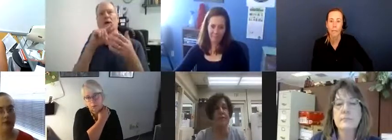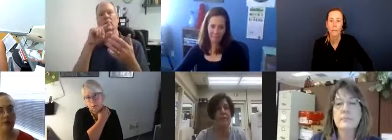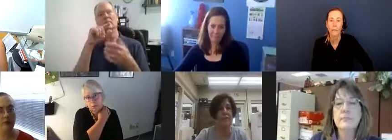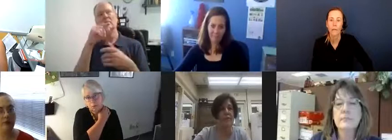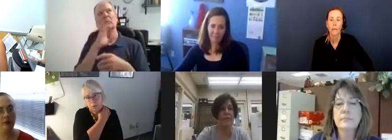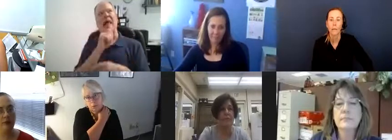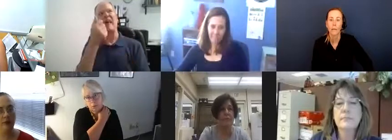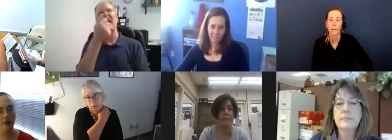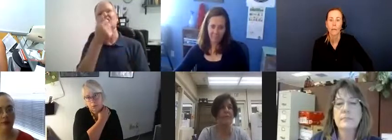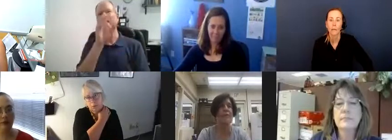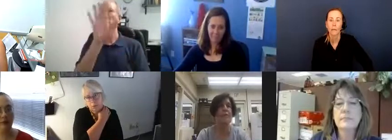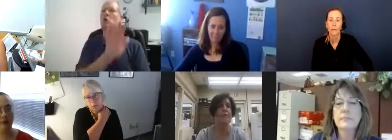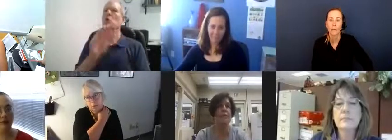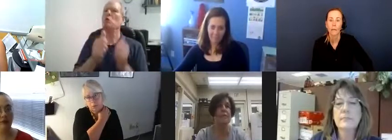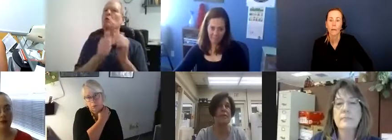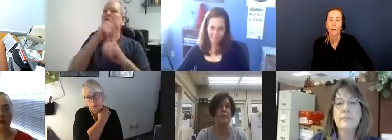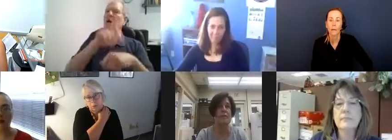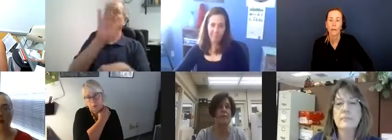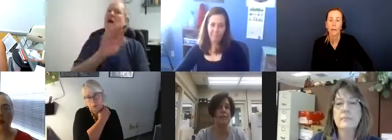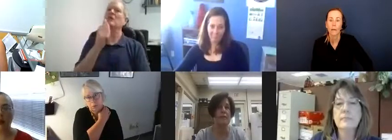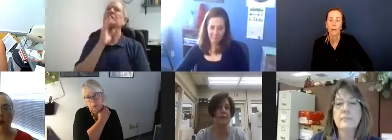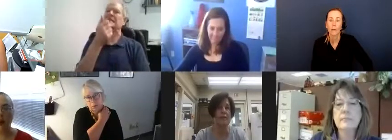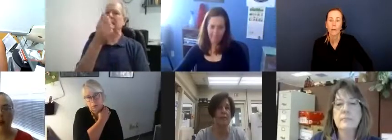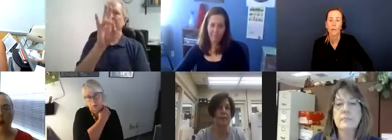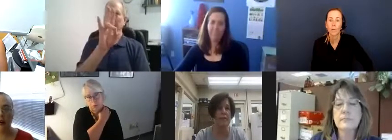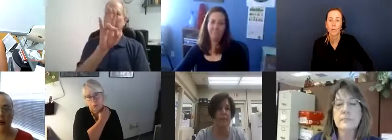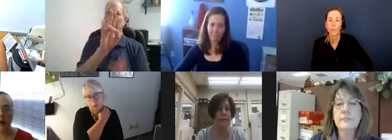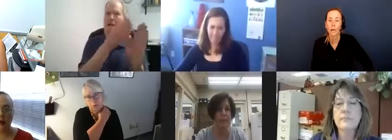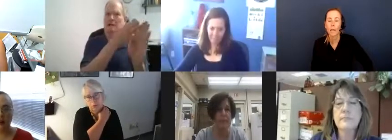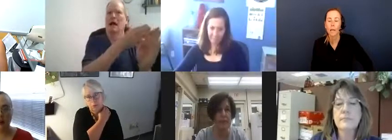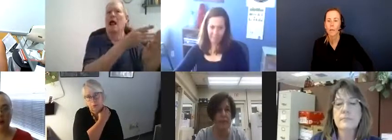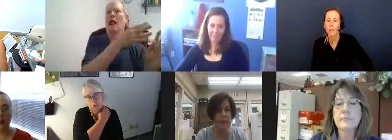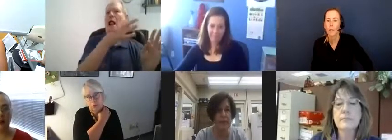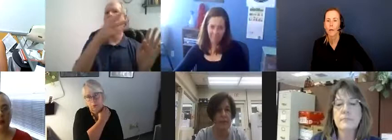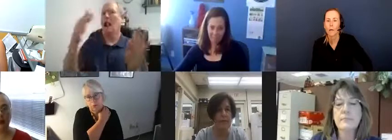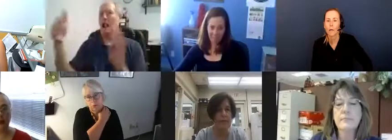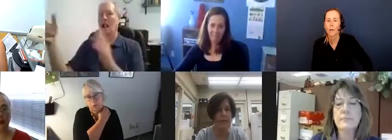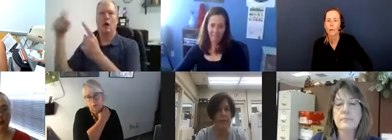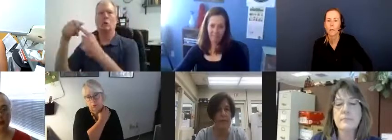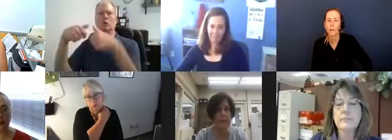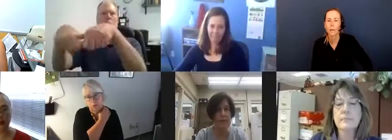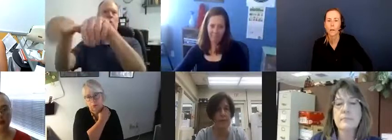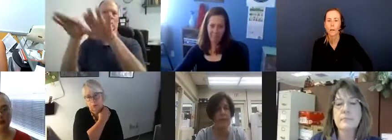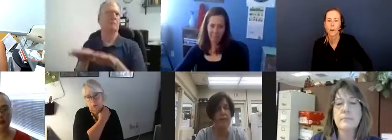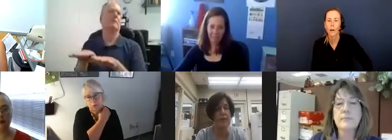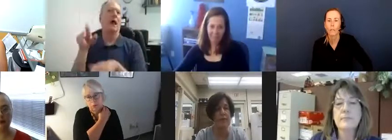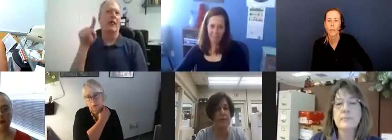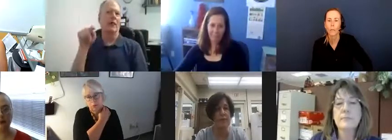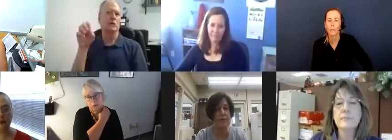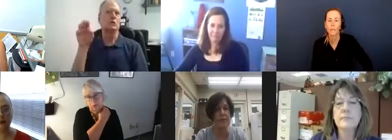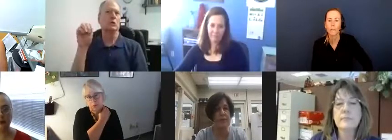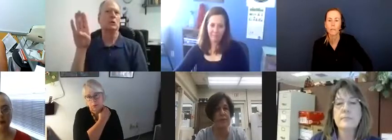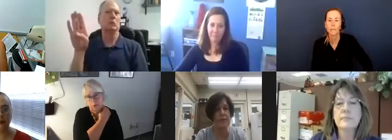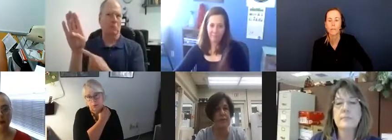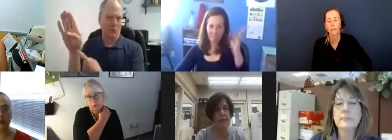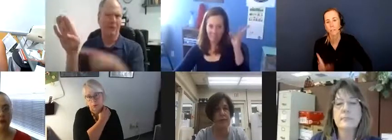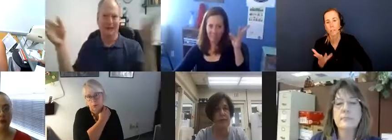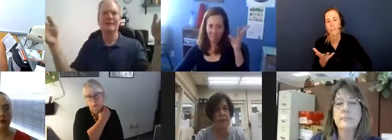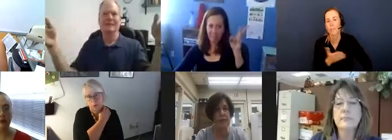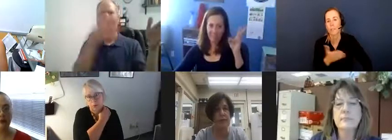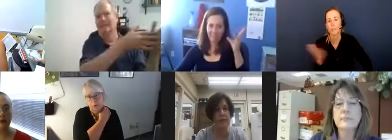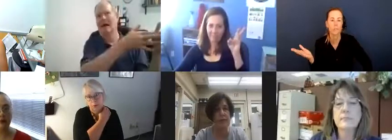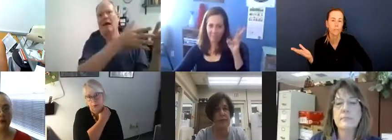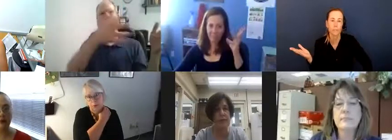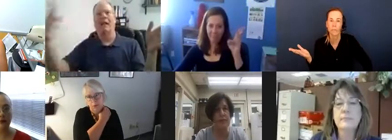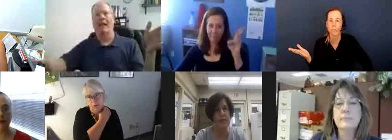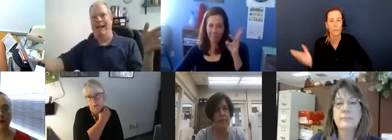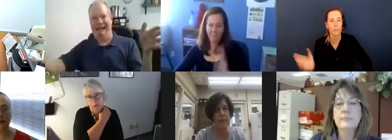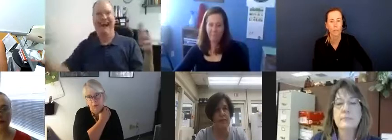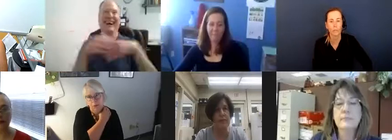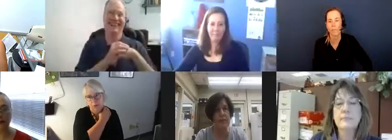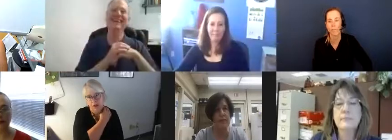The service (for the clients) may start at the age of 18 all through the tomb.